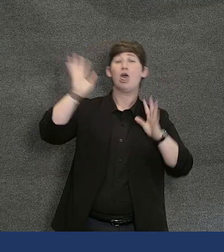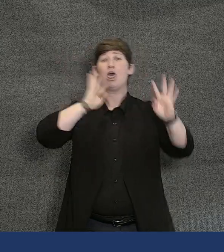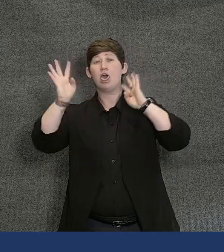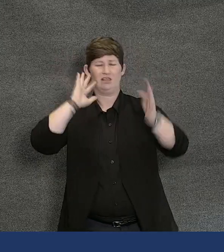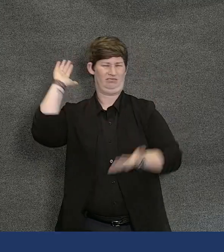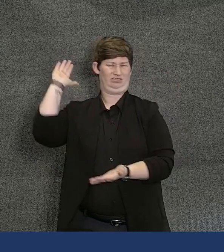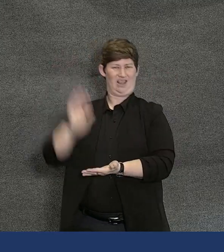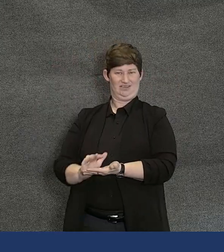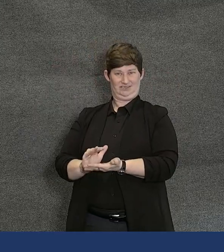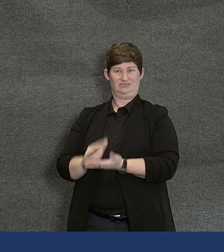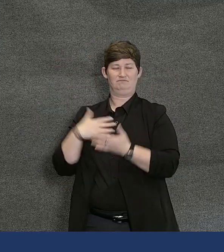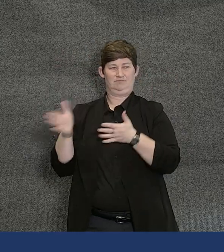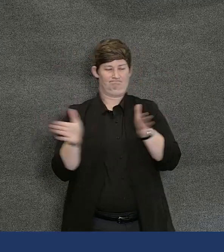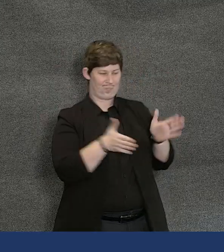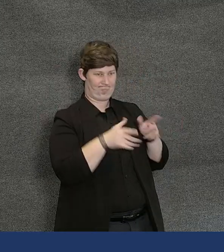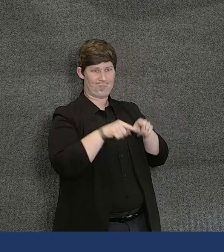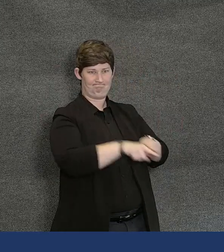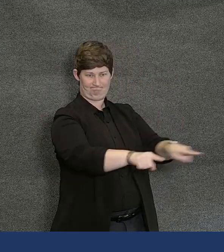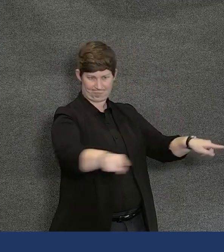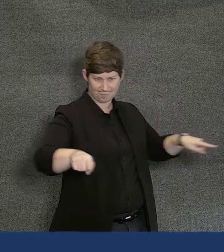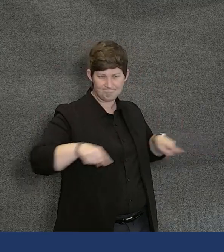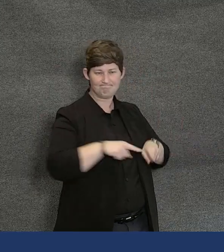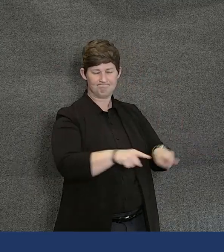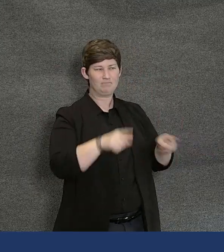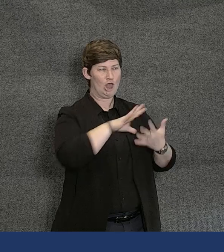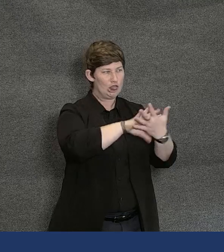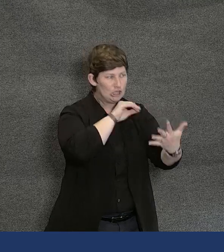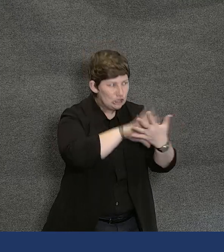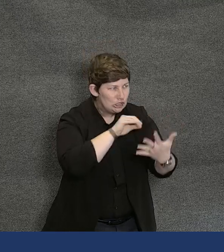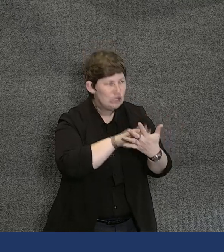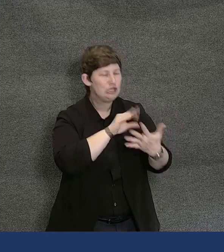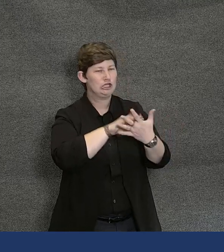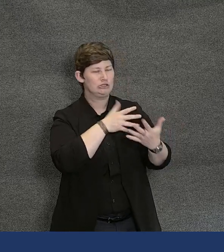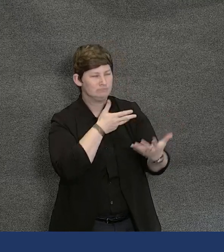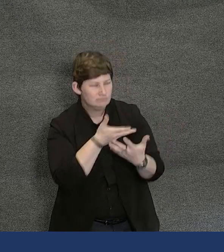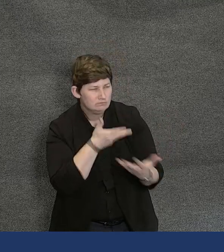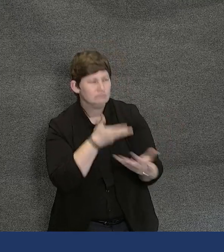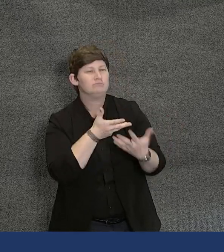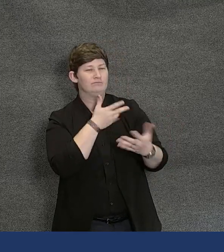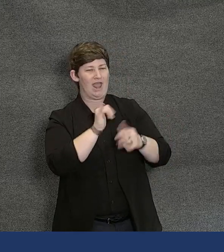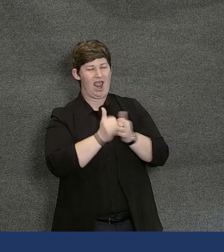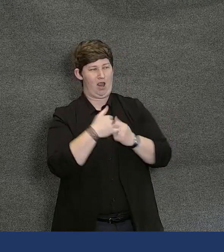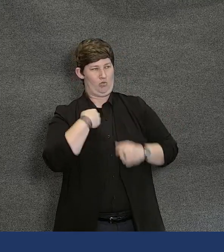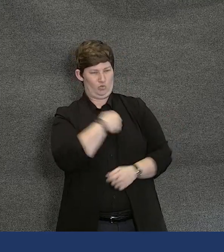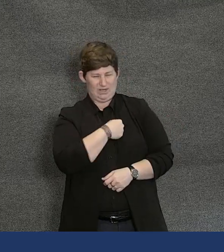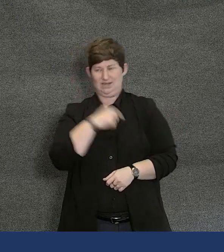from you guys to find out how we can do our job better because I think that's what it's going to take.